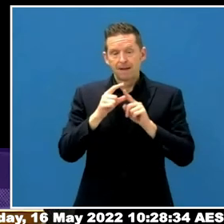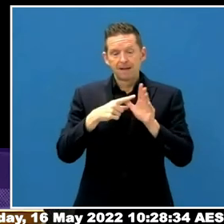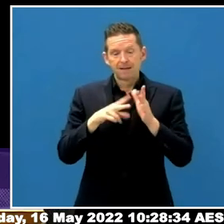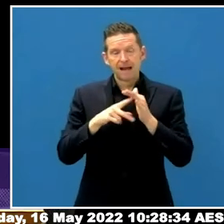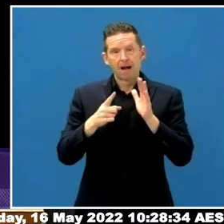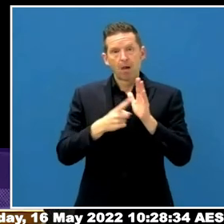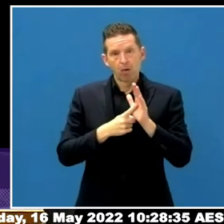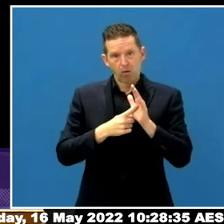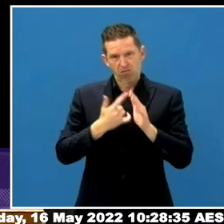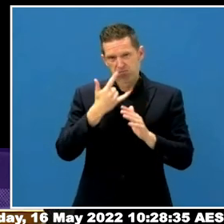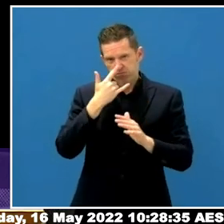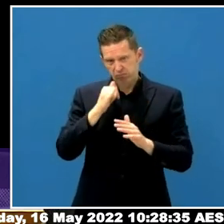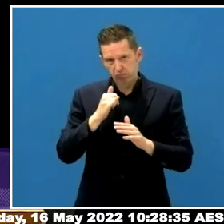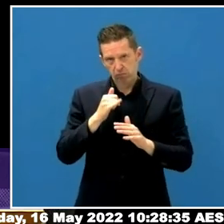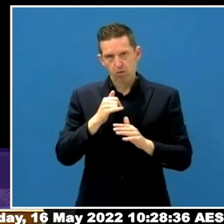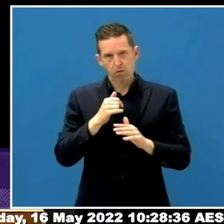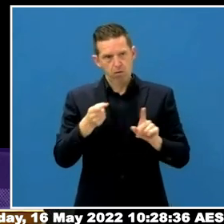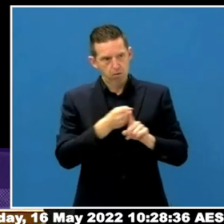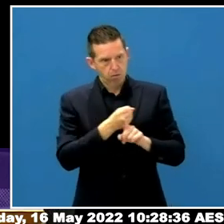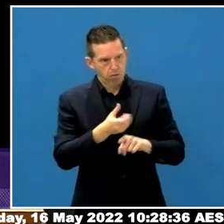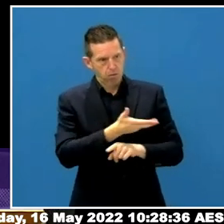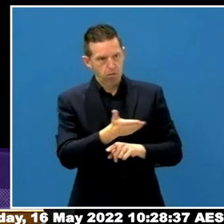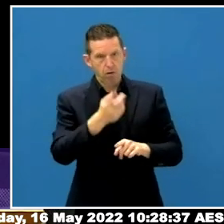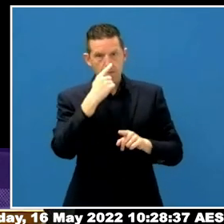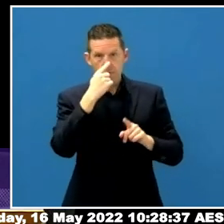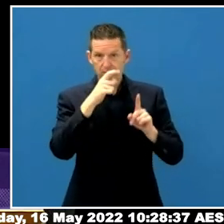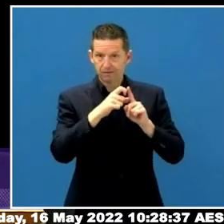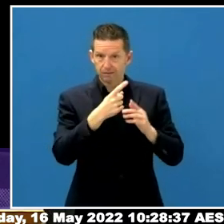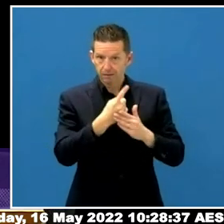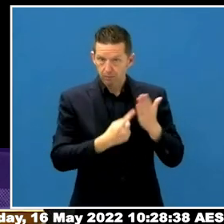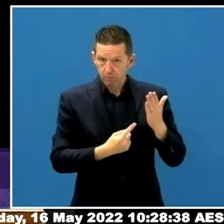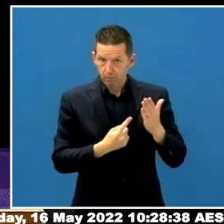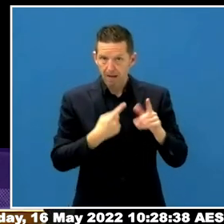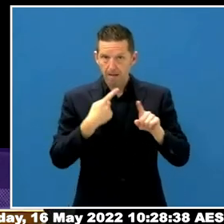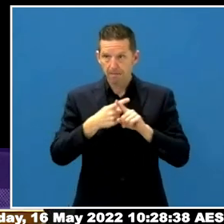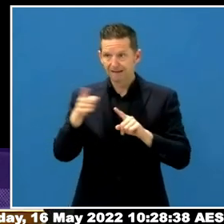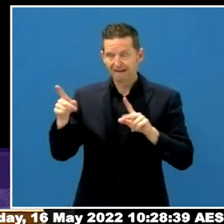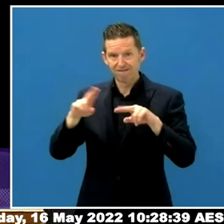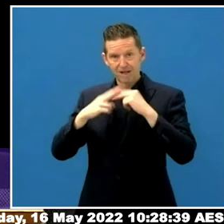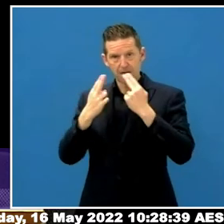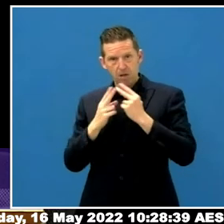disability concerned and their families is the starting point of this hearing.